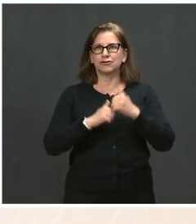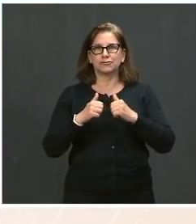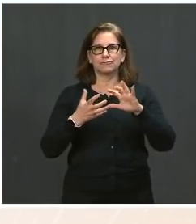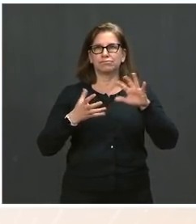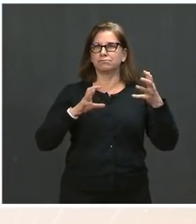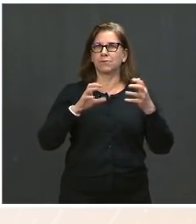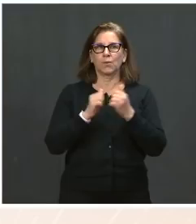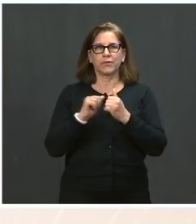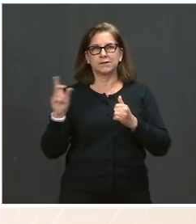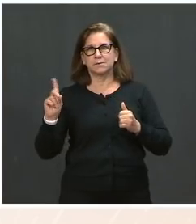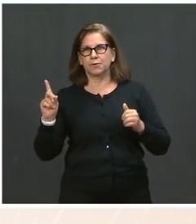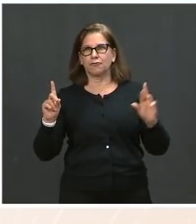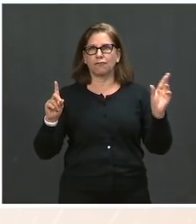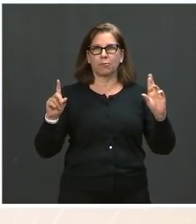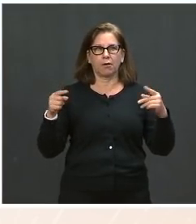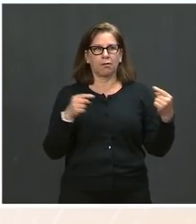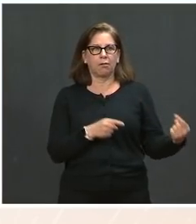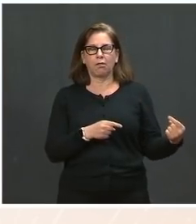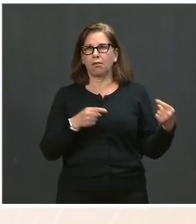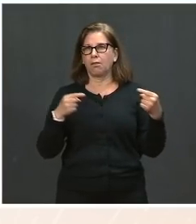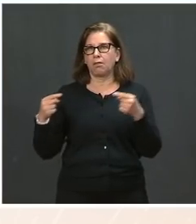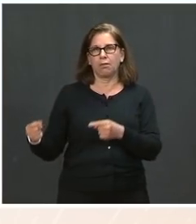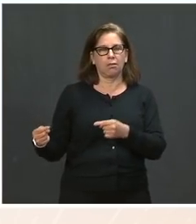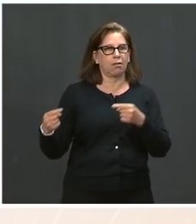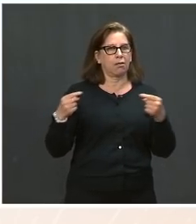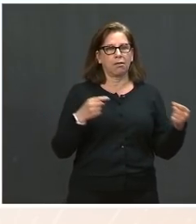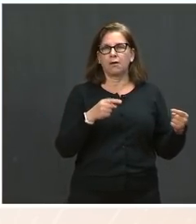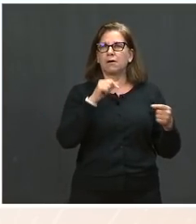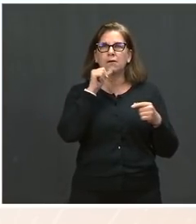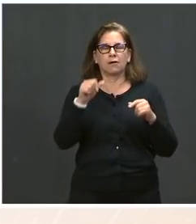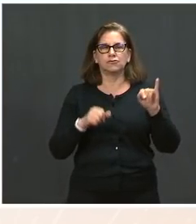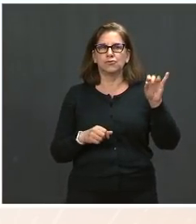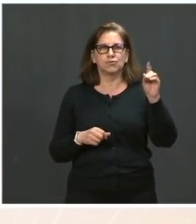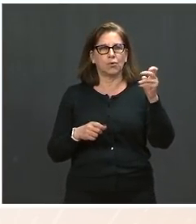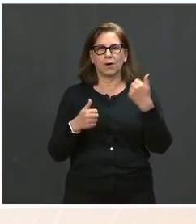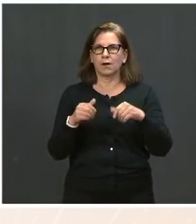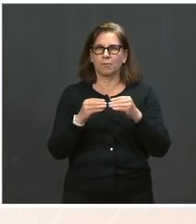And there is bipartisan support for these elements -- these basic elements.